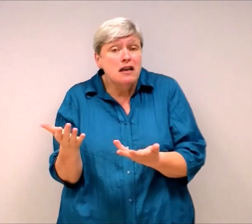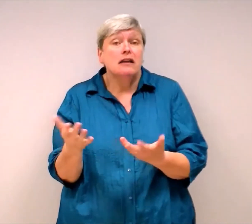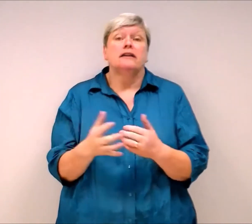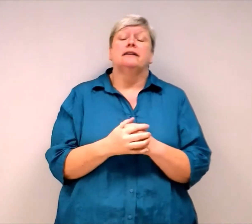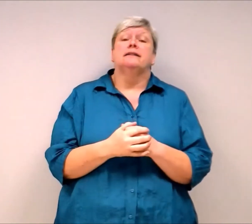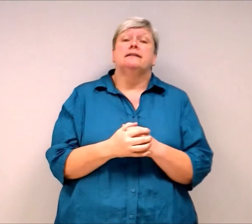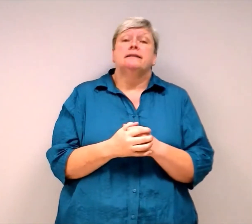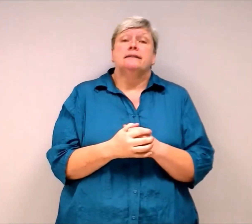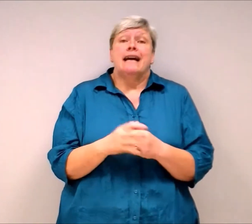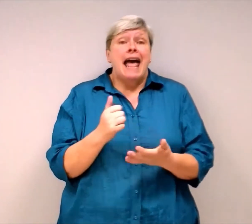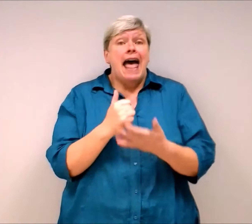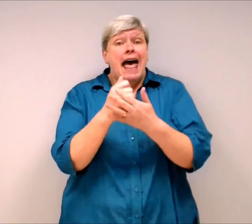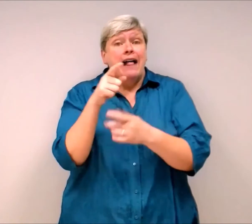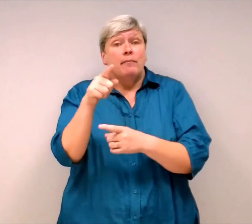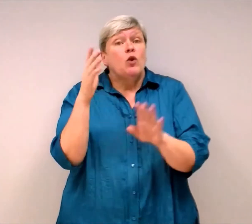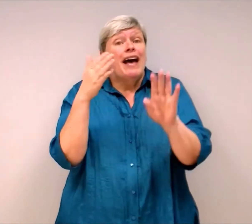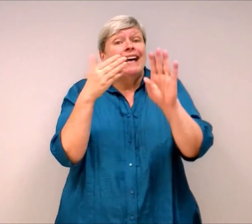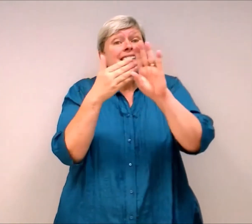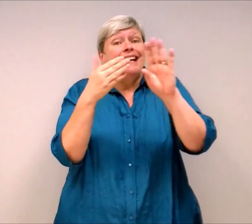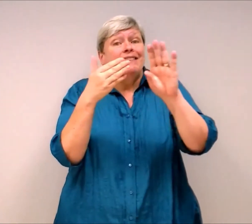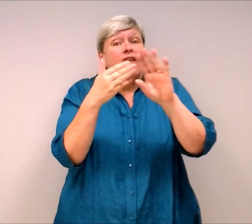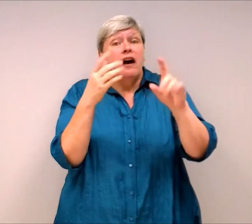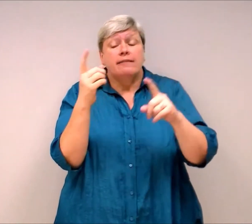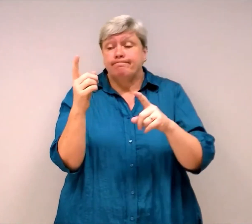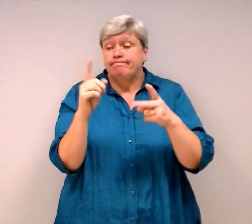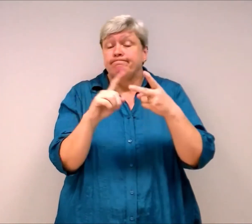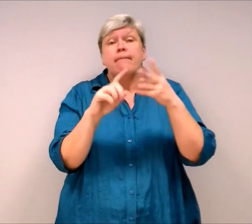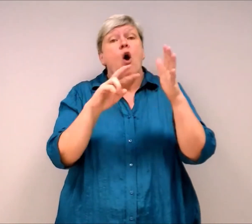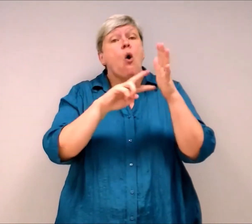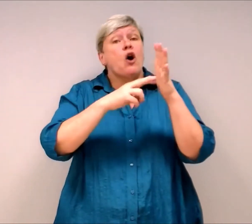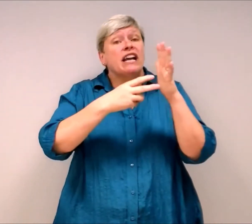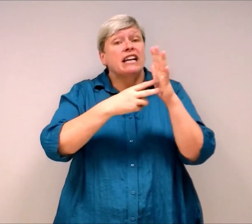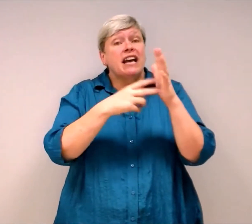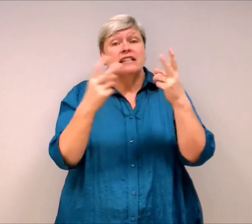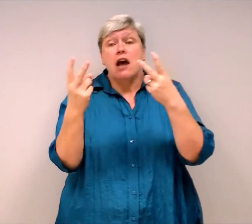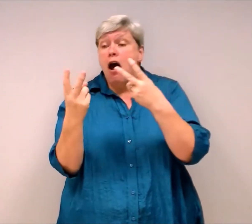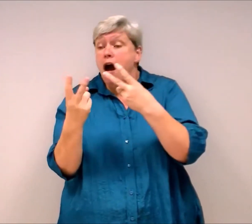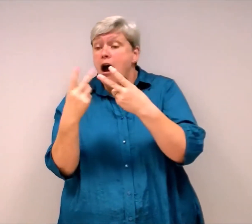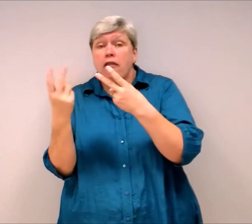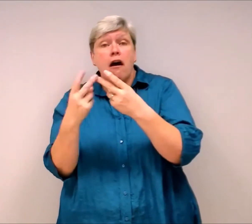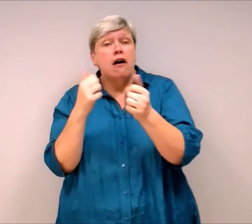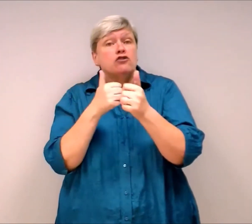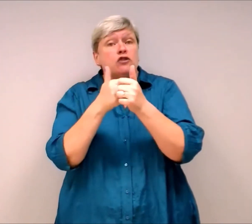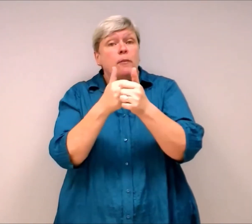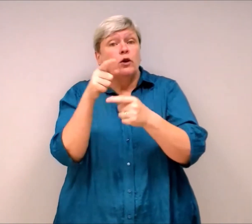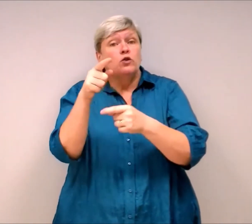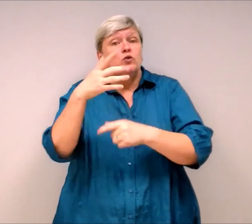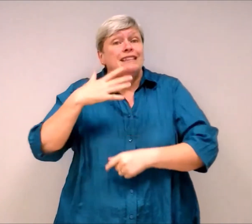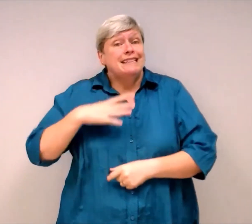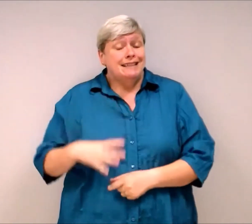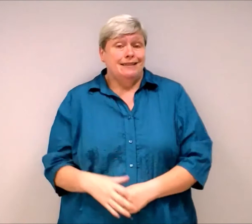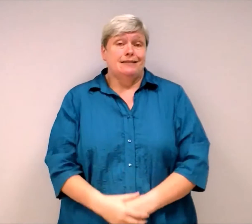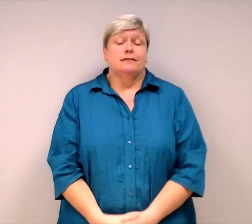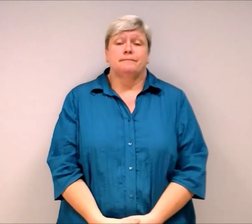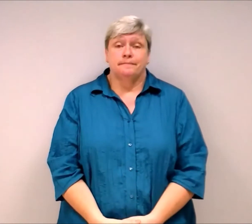and help you to identify and organise any other support you may need.